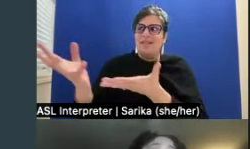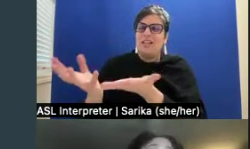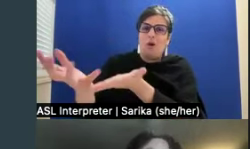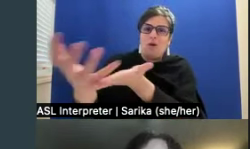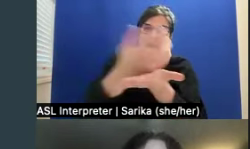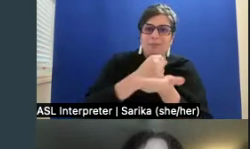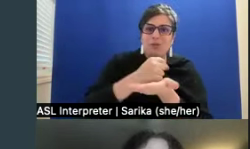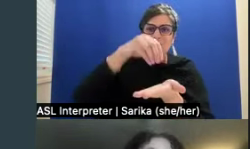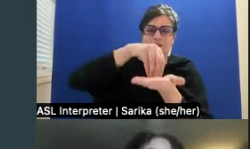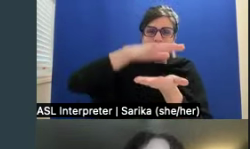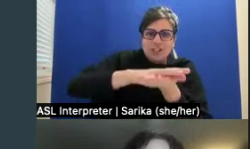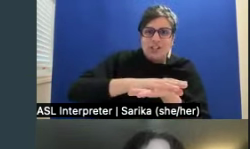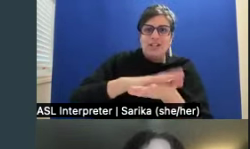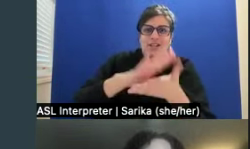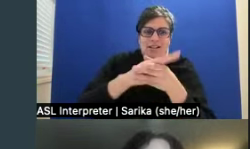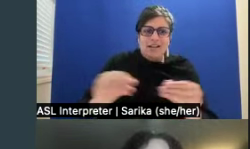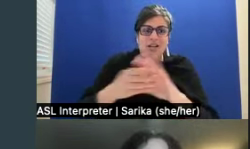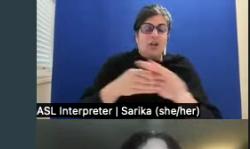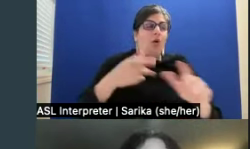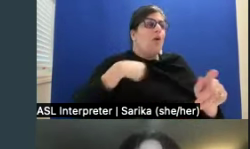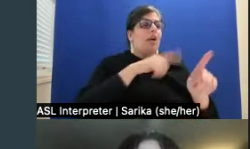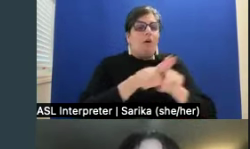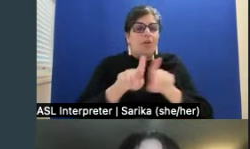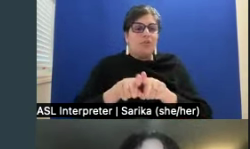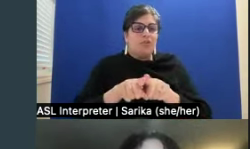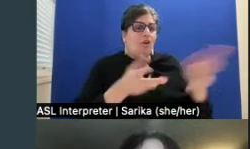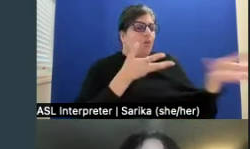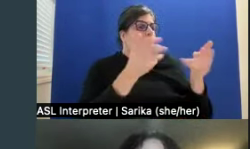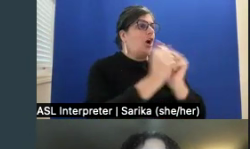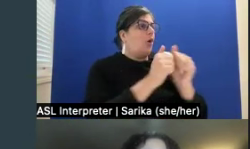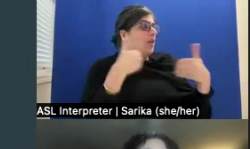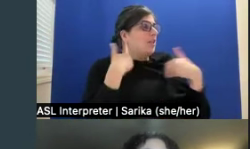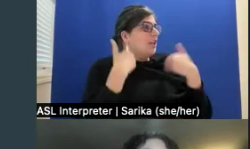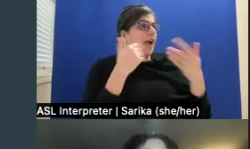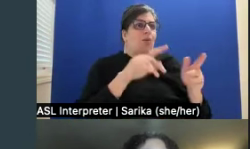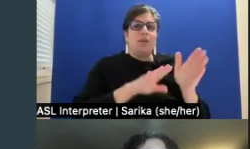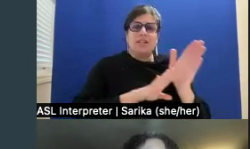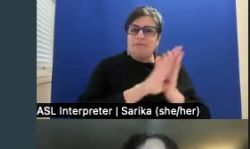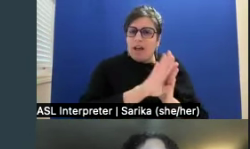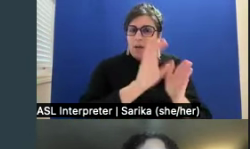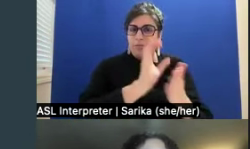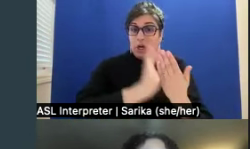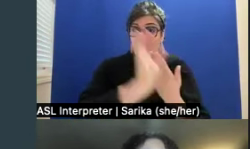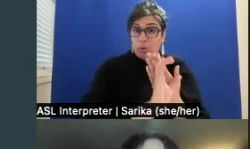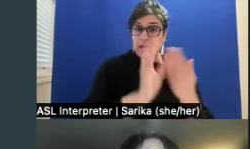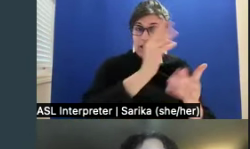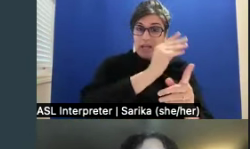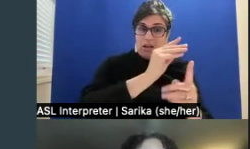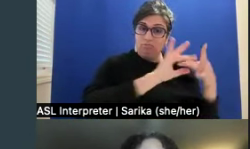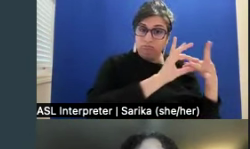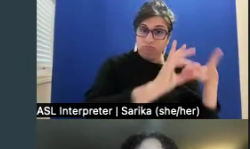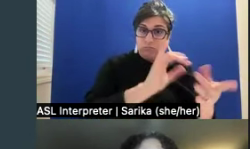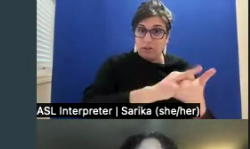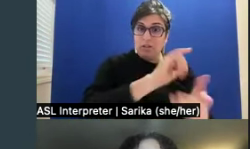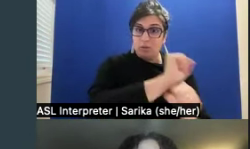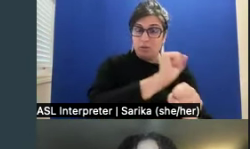We have also worked with youth and kind of built a curriculum around that work, to, kind of think about how that information